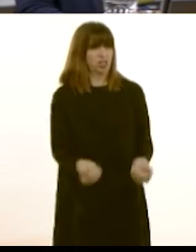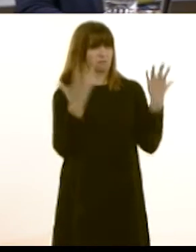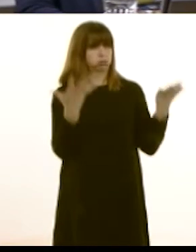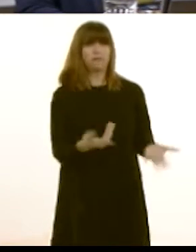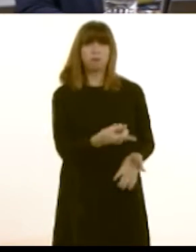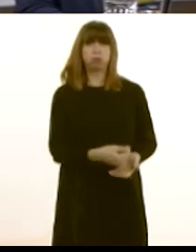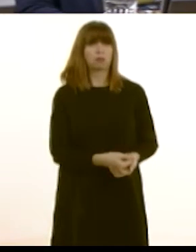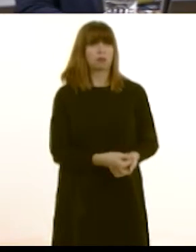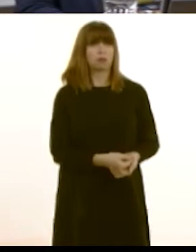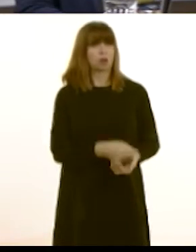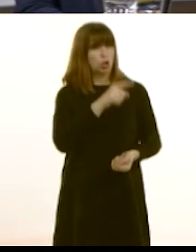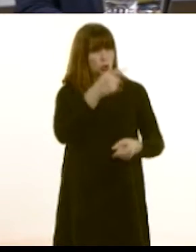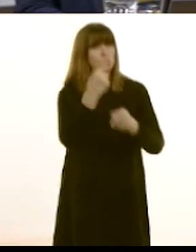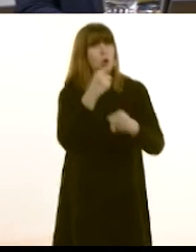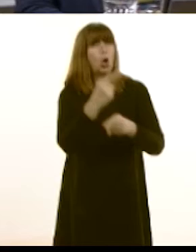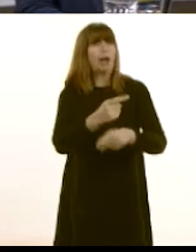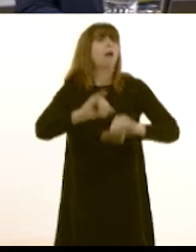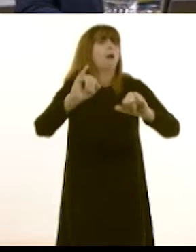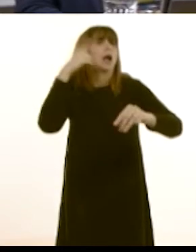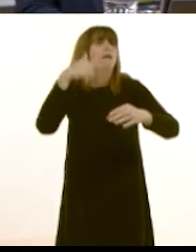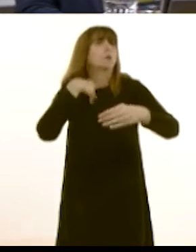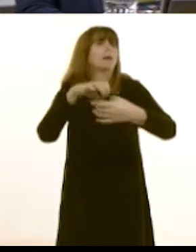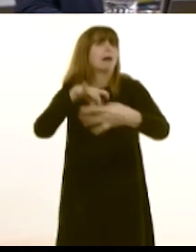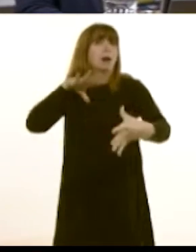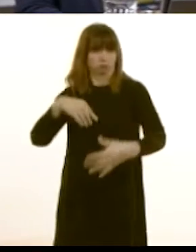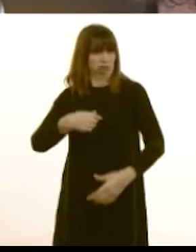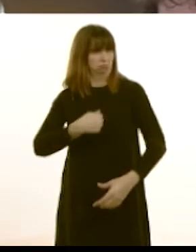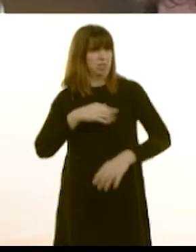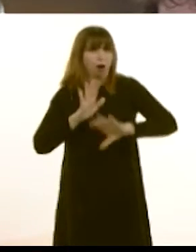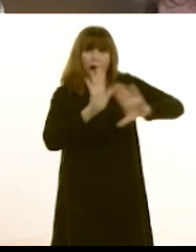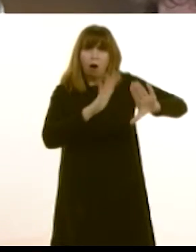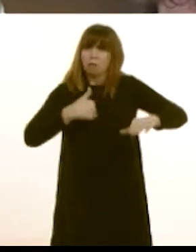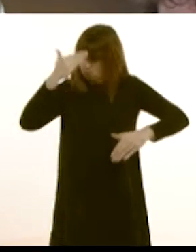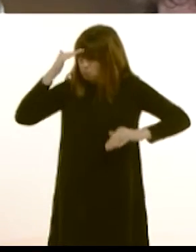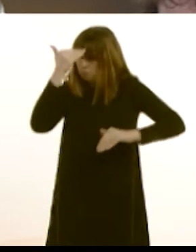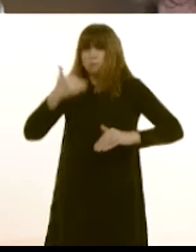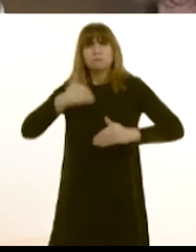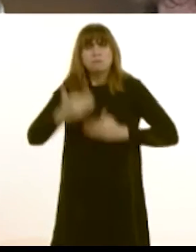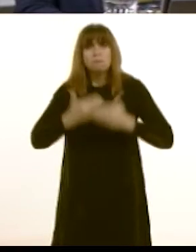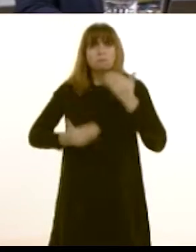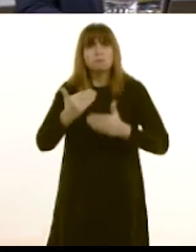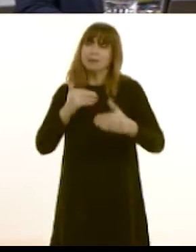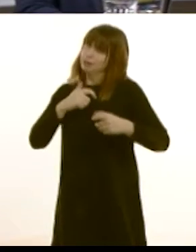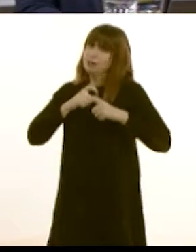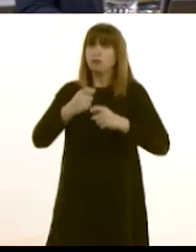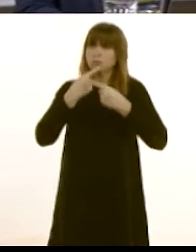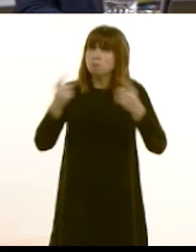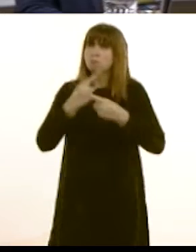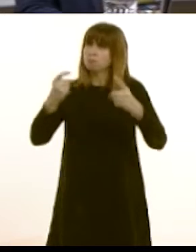about is, ëWhat will we do if we leave?í I havenít given up yet. I will continue to make the case for Walesís membership of the European Union, I will continue